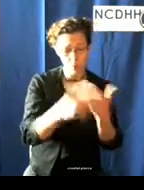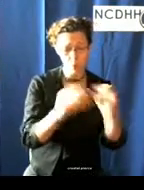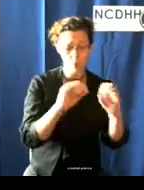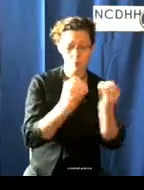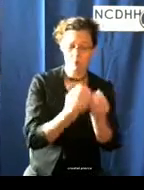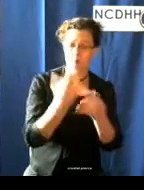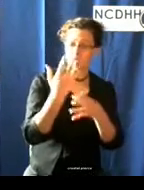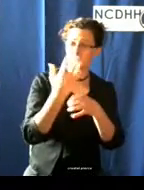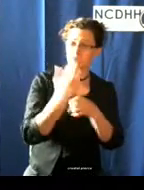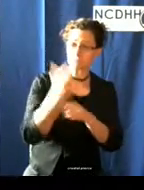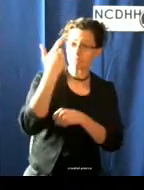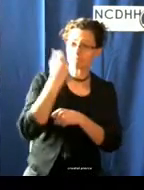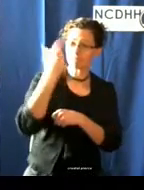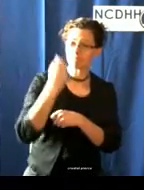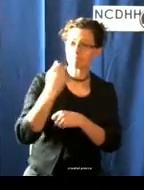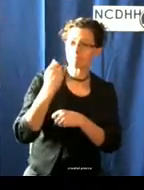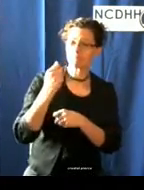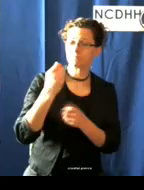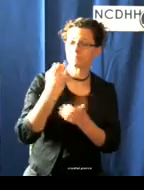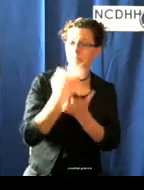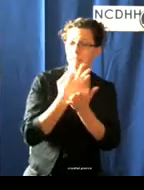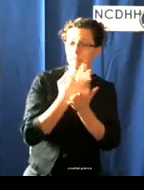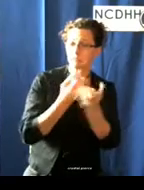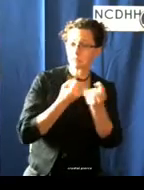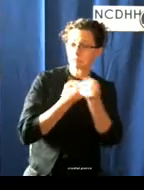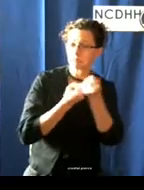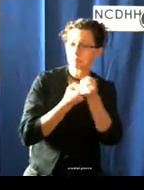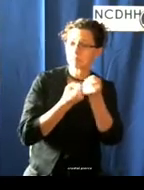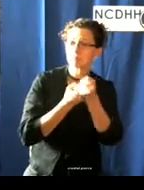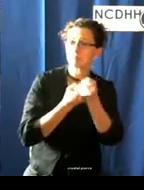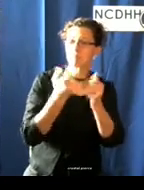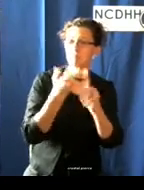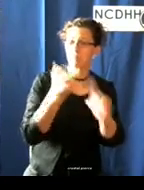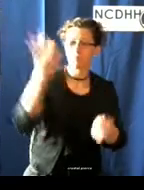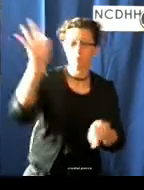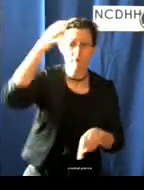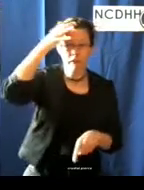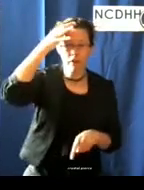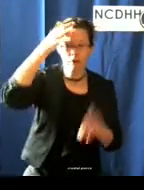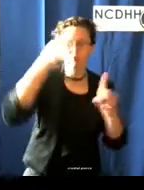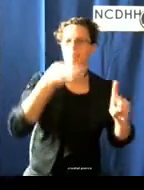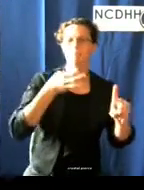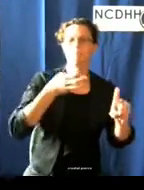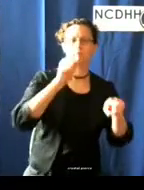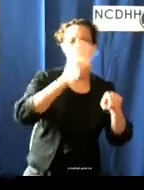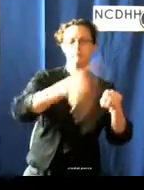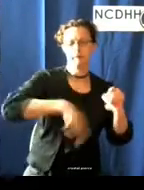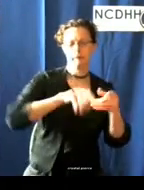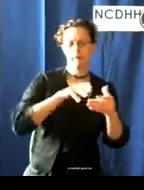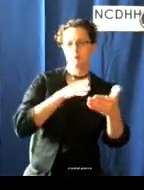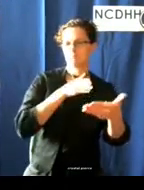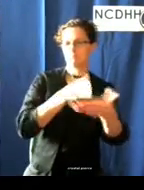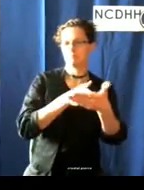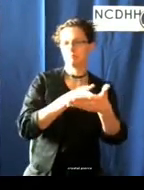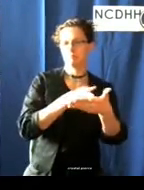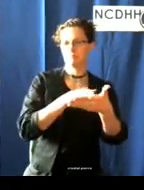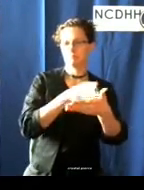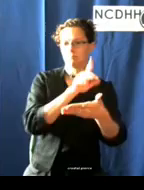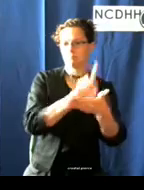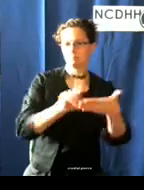THAT RECEIVE FINANCIAL ASSISTANCE FROM THE FEDERAL GOVERNMENT THE SECOND PORTION THAT WE HAVE IS CALLED CRIPA